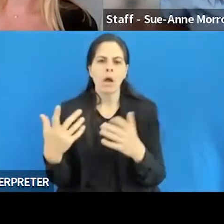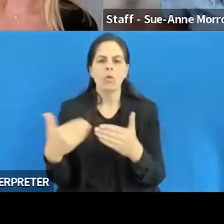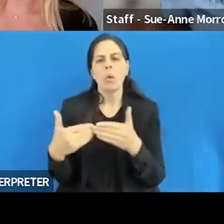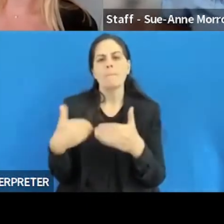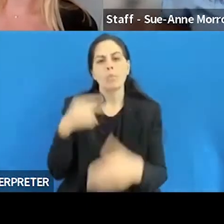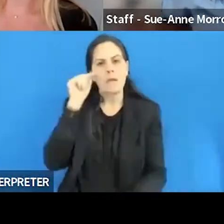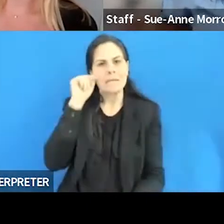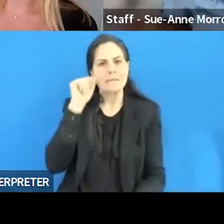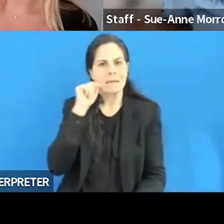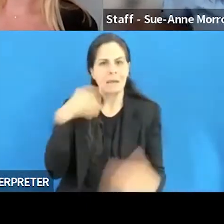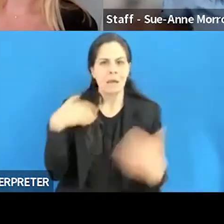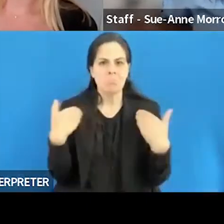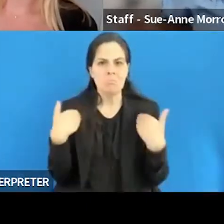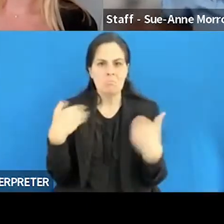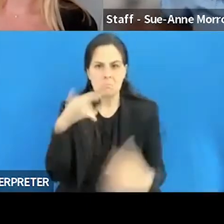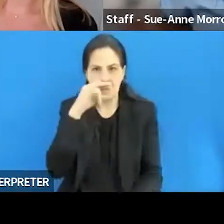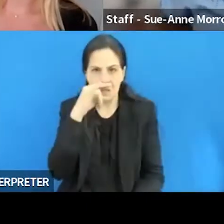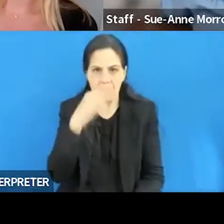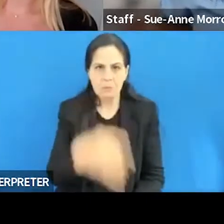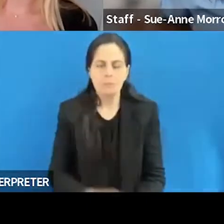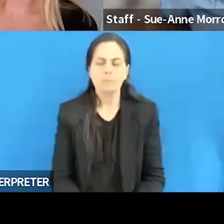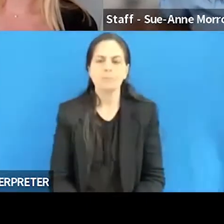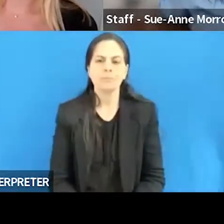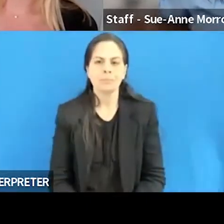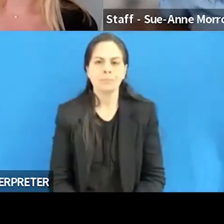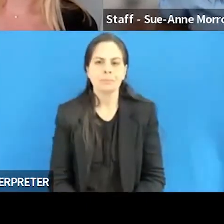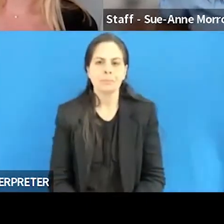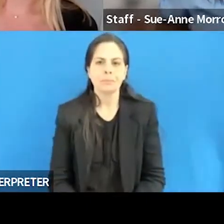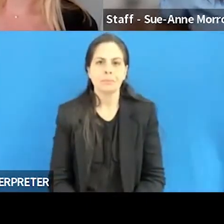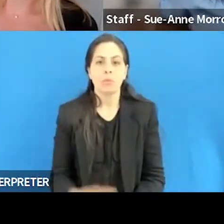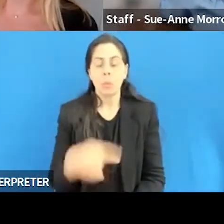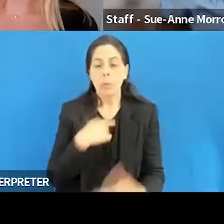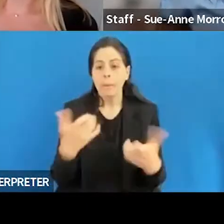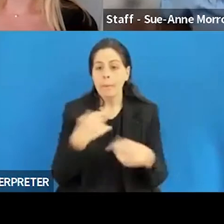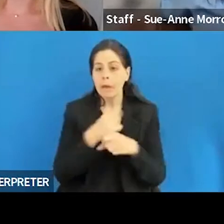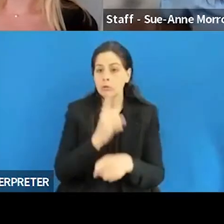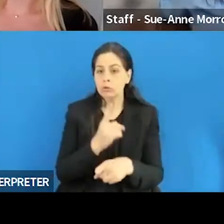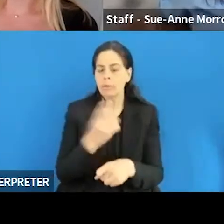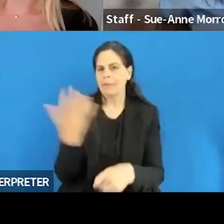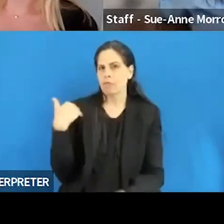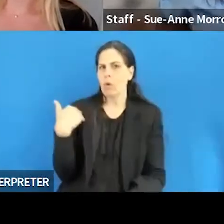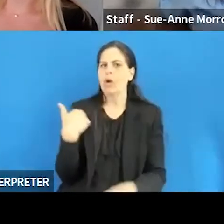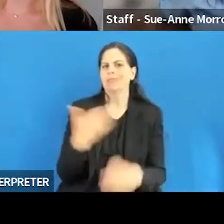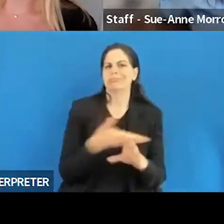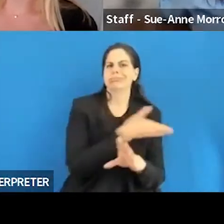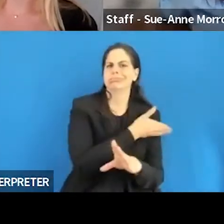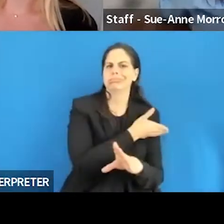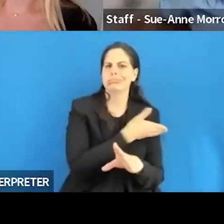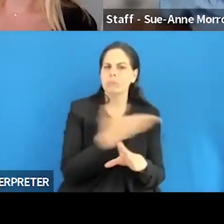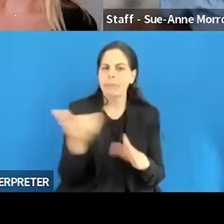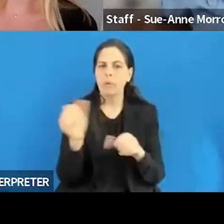And we just wanted to make sure, (A) for me working at a law office for years, I was like, I don't wanna do anything with children that's non-union.